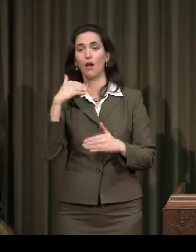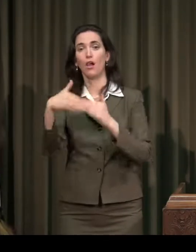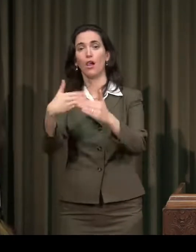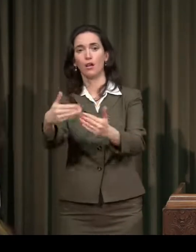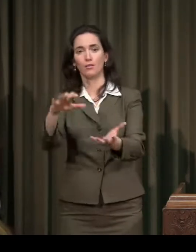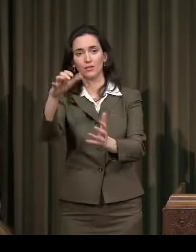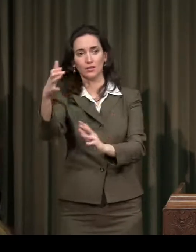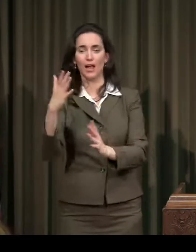that's not the case